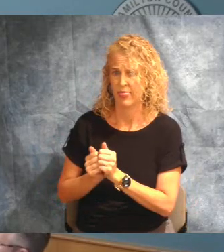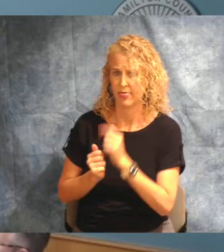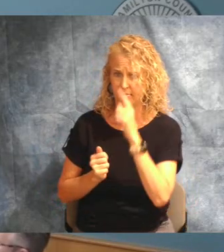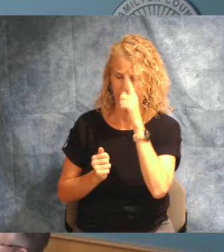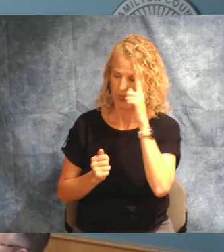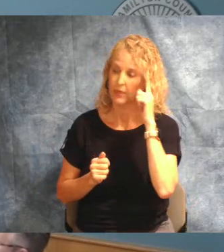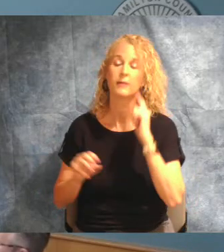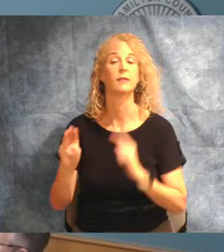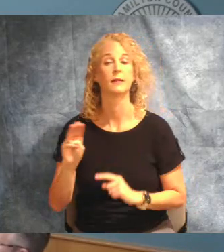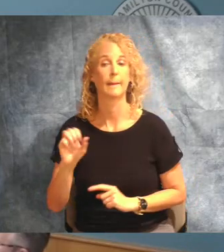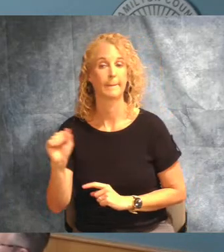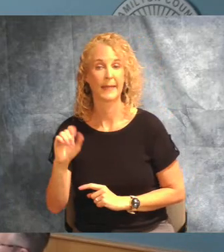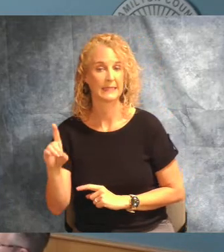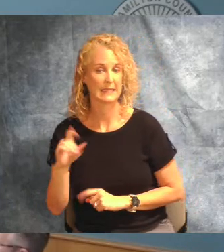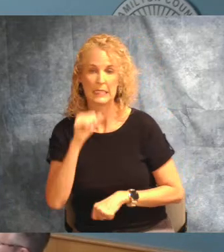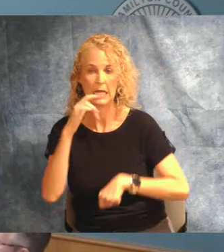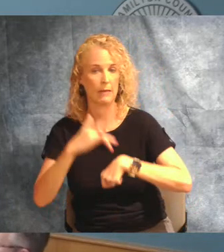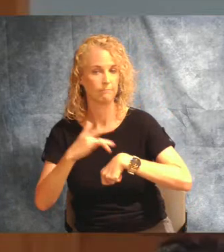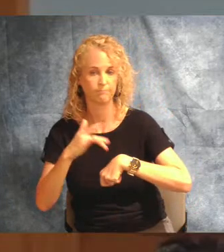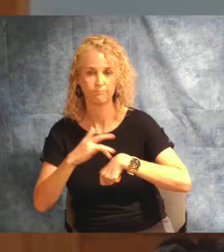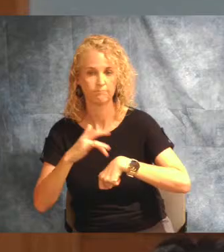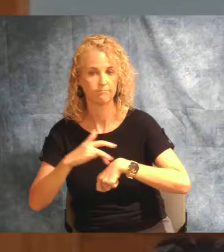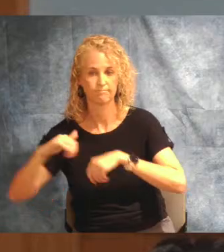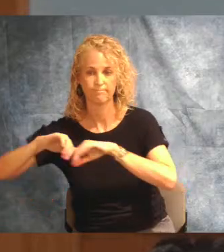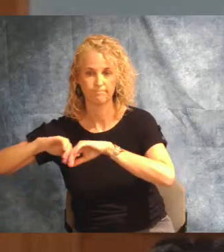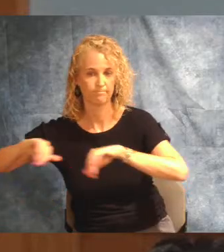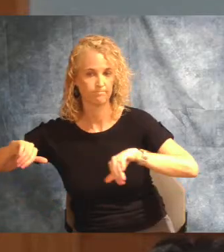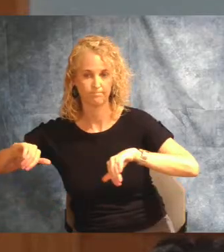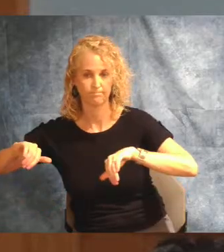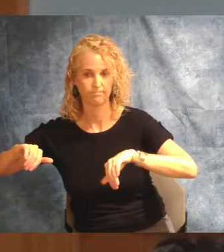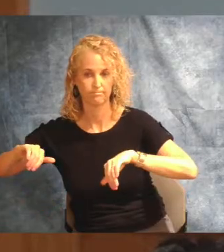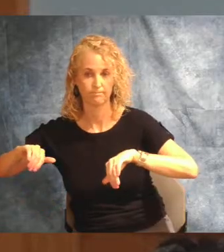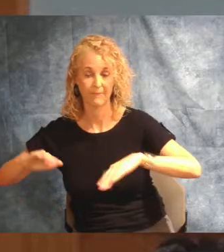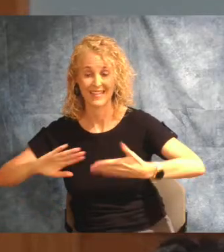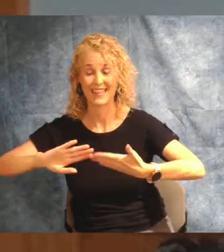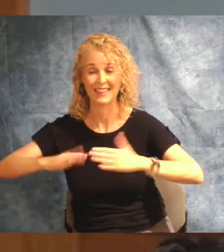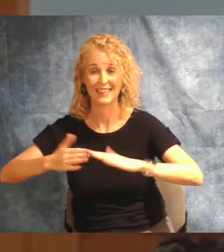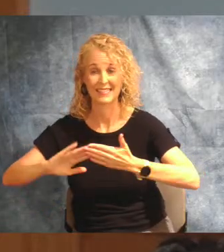MSD is not involved in this. They have their the city of Cincinnati has their own permitting